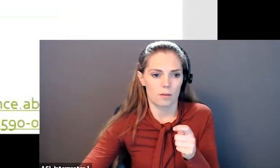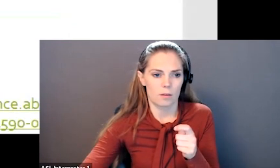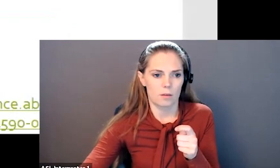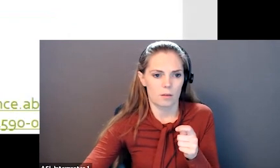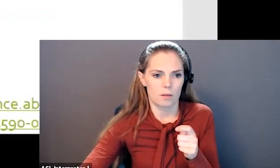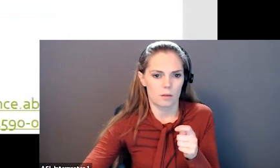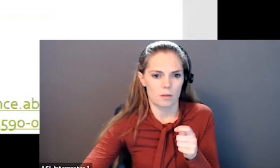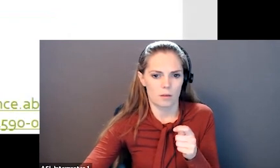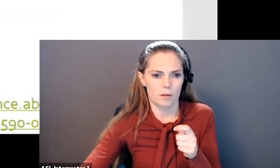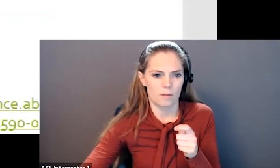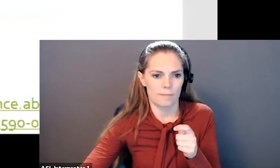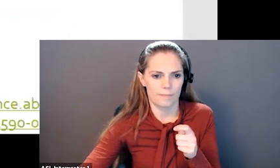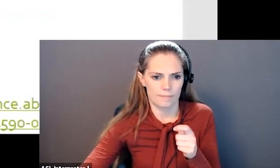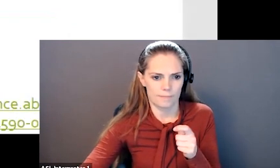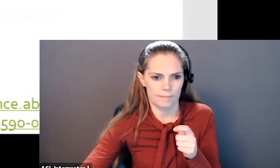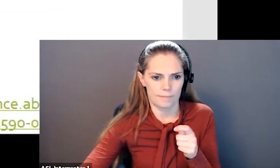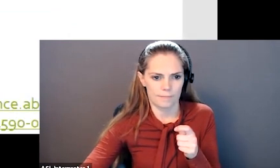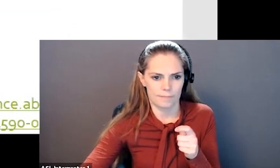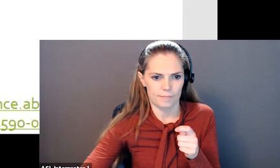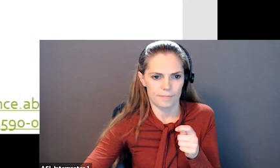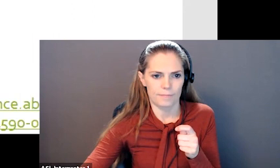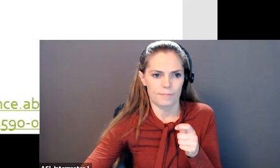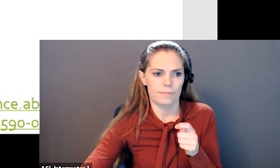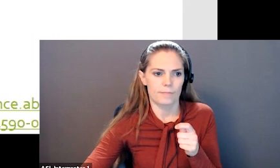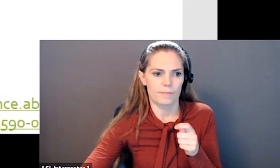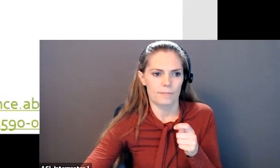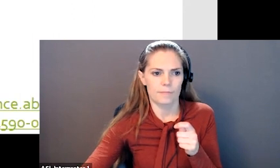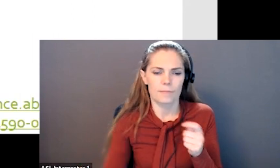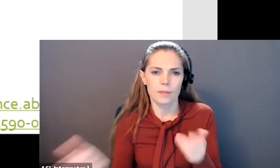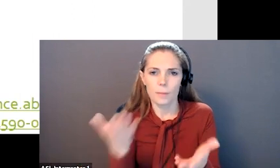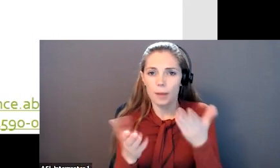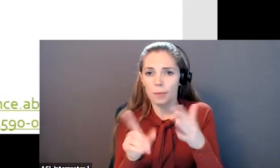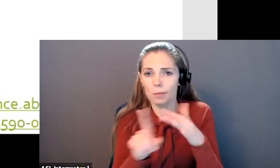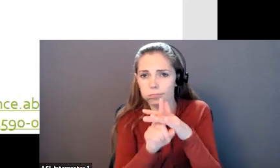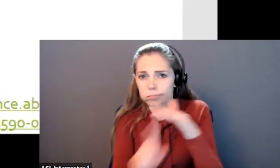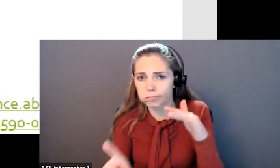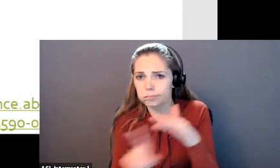There are a number of hypotheses about what underlying biological mechanisms may cause